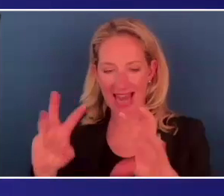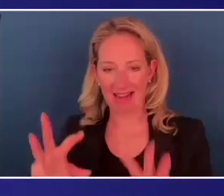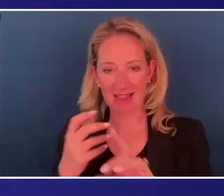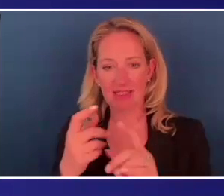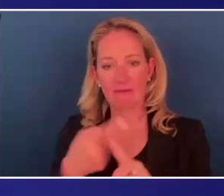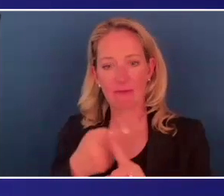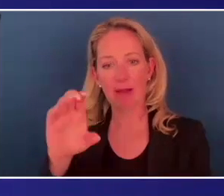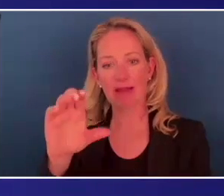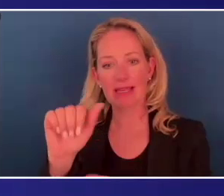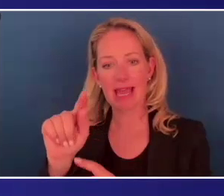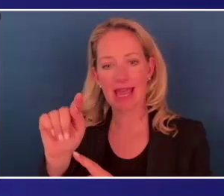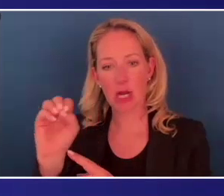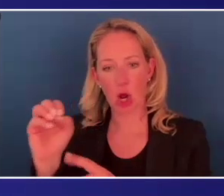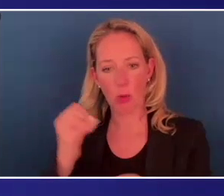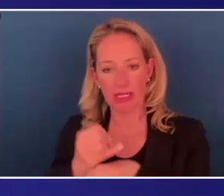And I'd like to talk about the 3 sections that were highlighted in the, in the announcement.